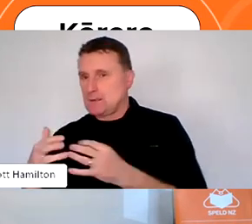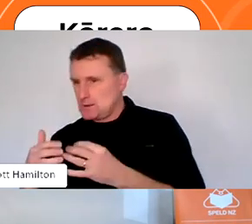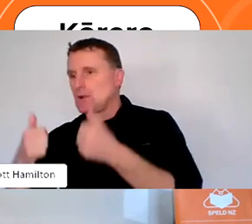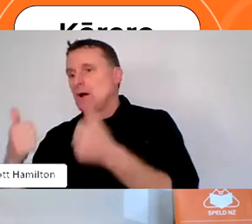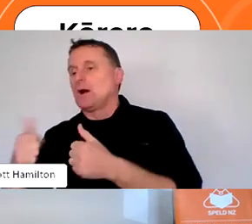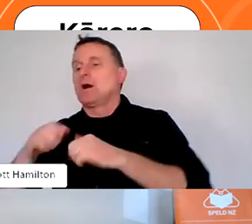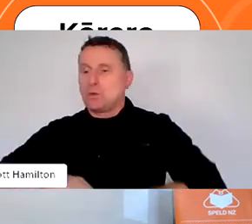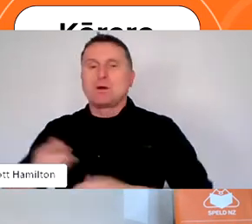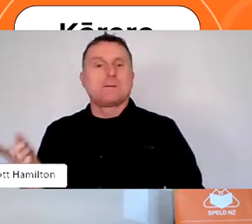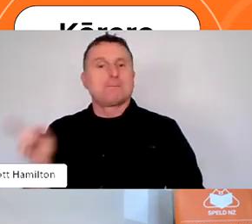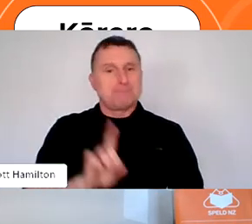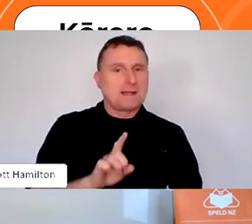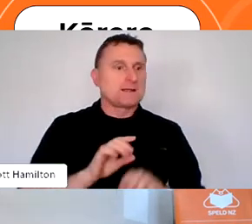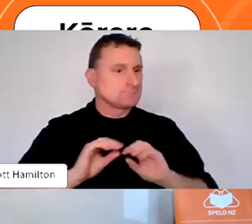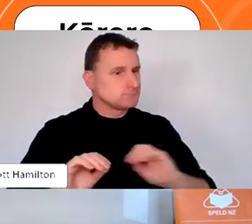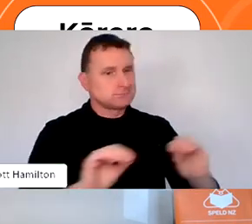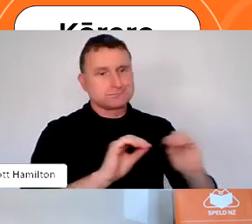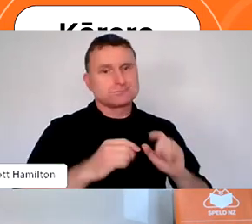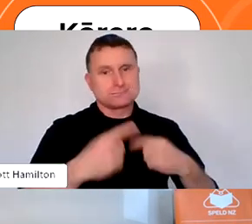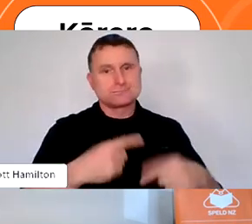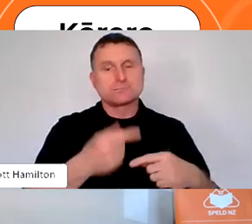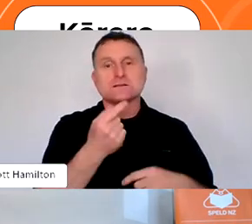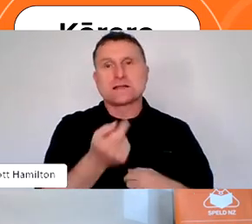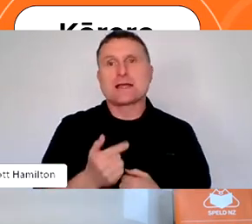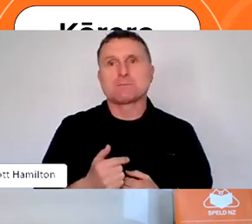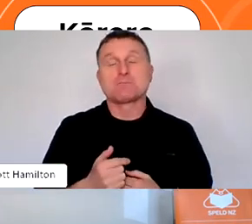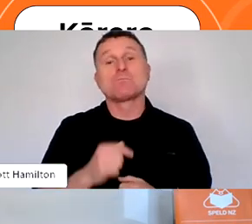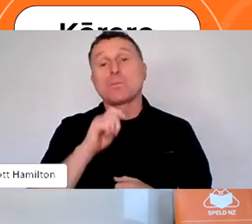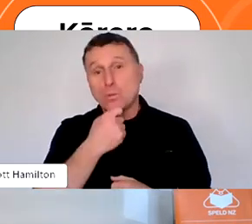and inclusive, and is going to be more effective long-term than